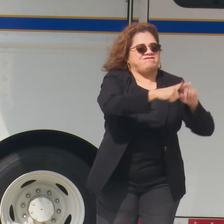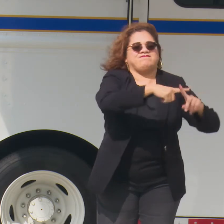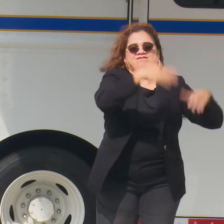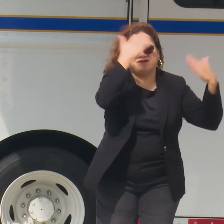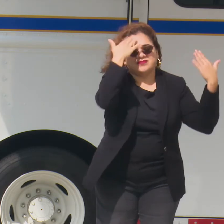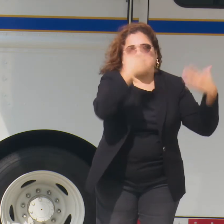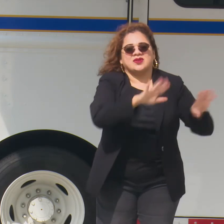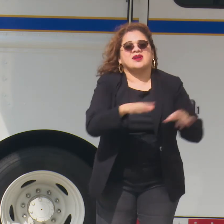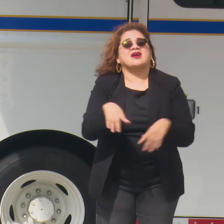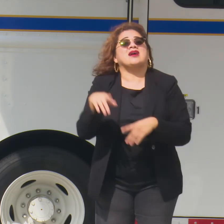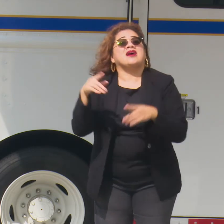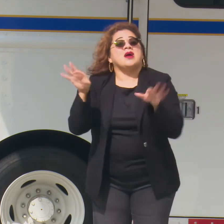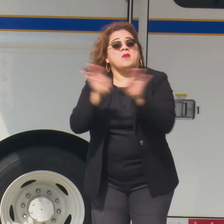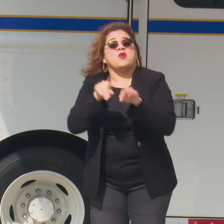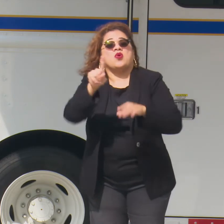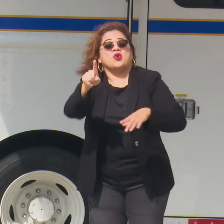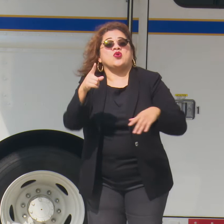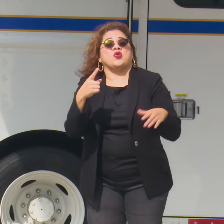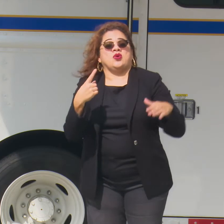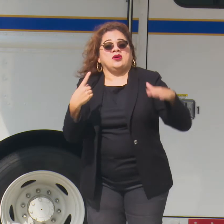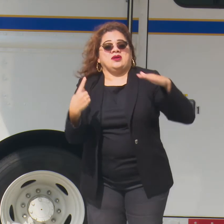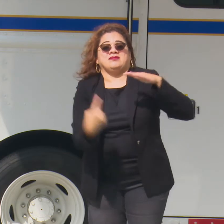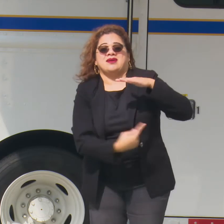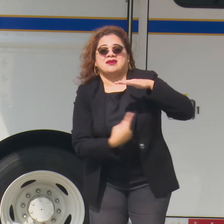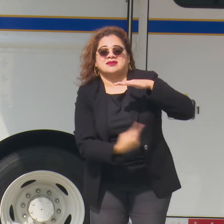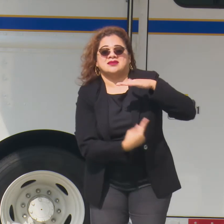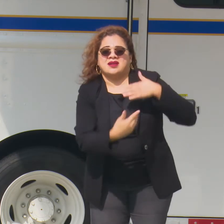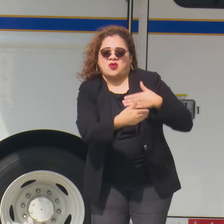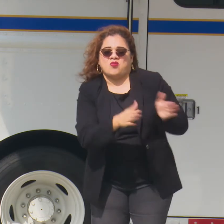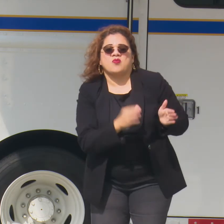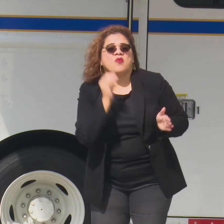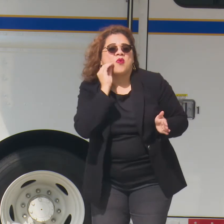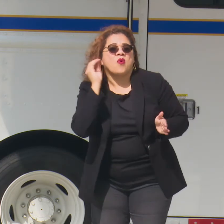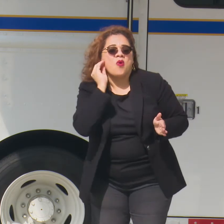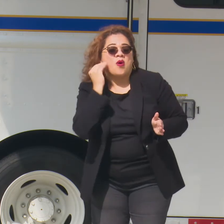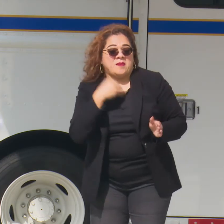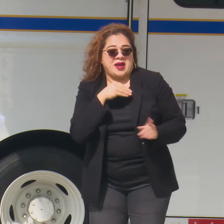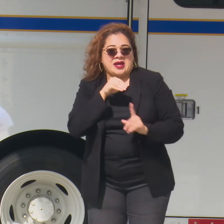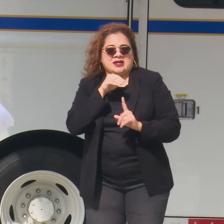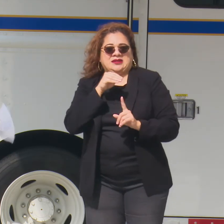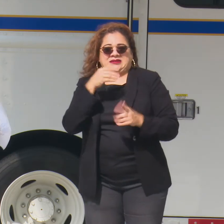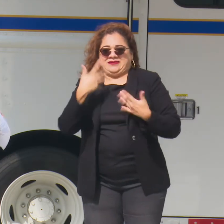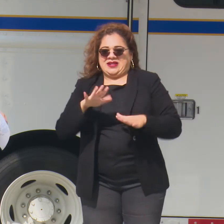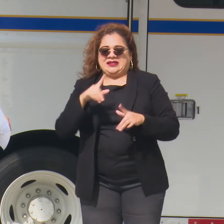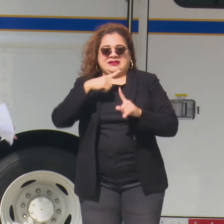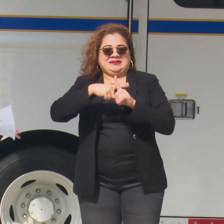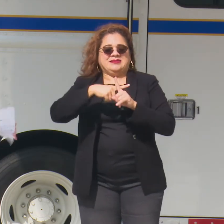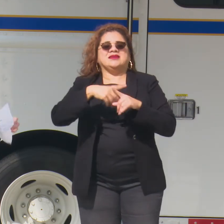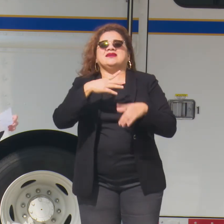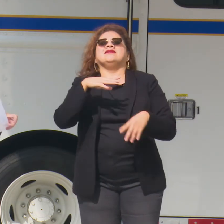letting anyone that you've had close conflict know that they have been exposed and that they should self-quarantine.